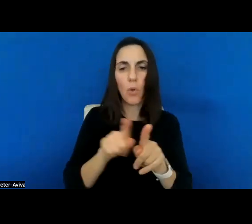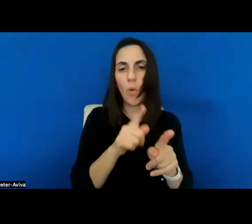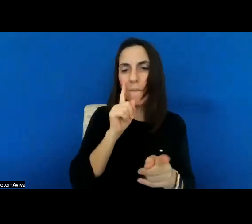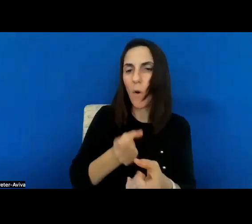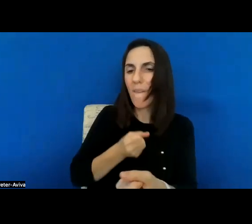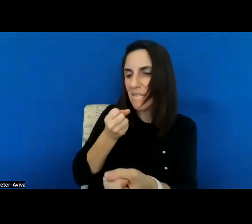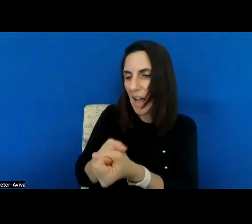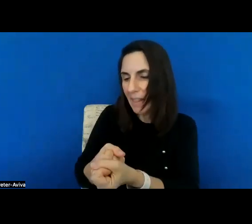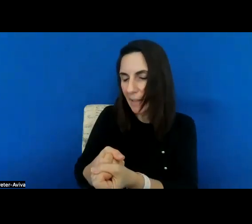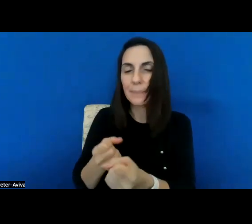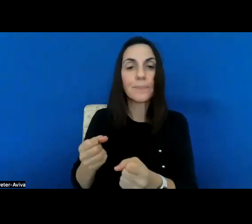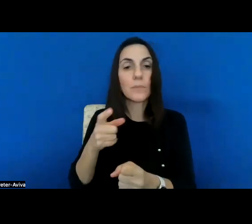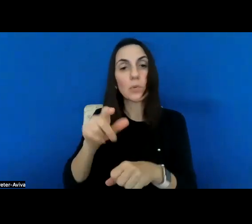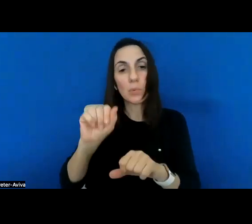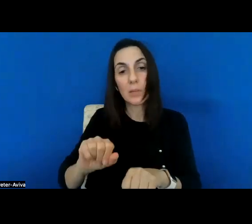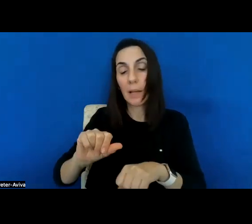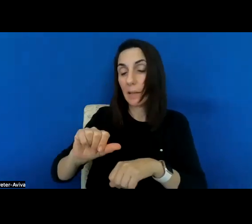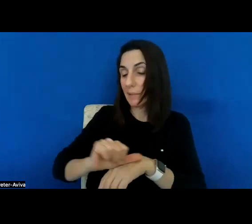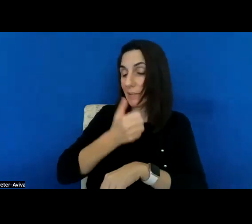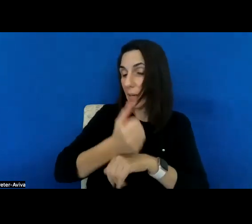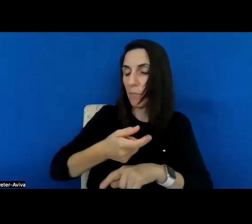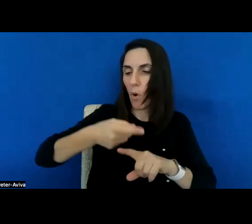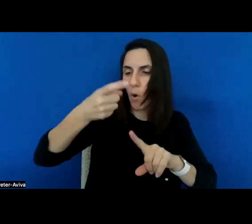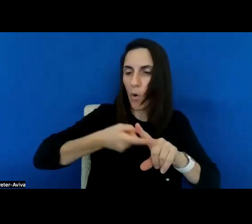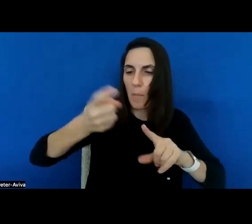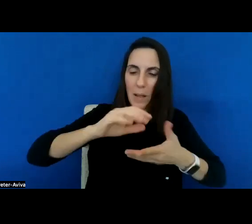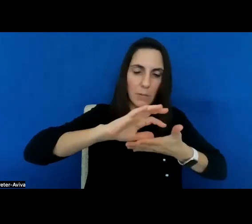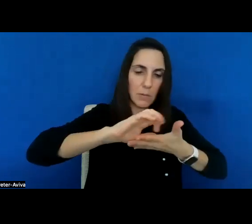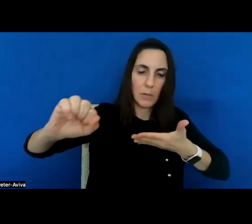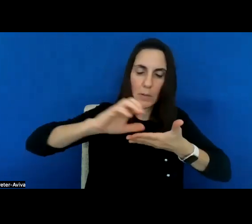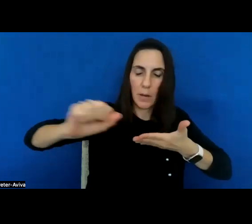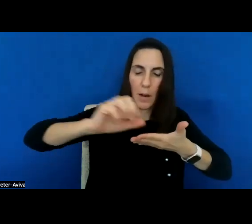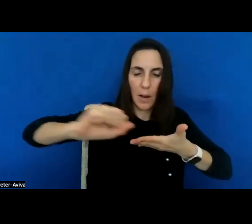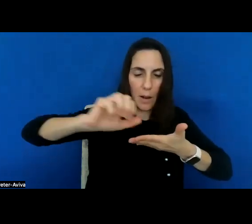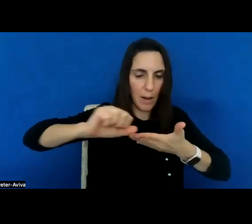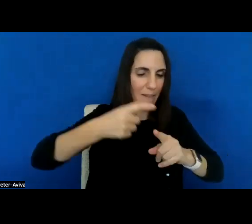11:43:37 Set up systematic contributions, and seeing on that transactions tab, you can